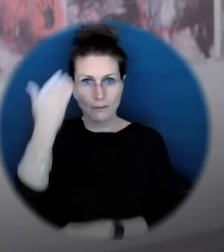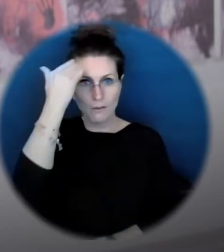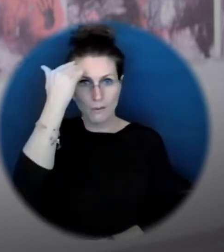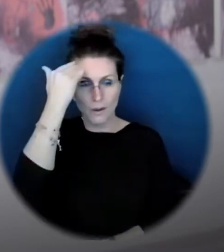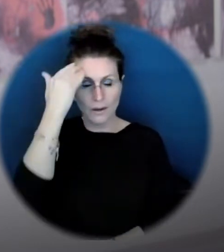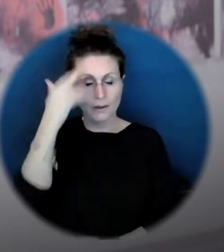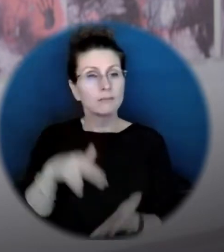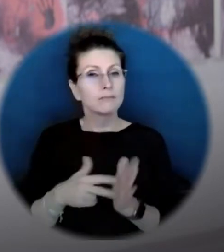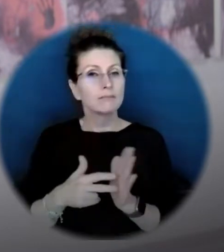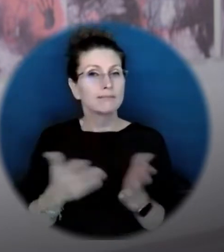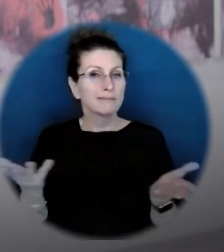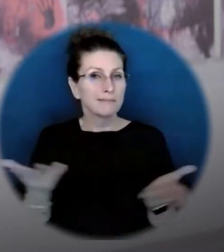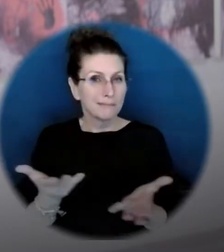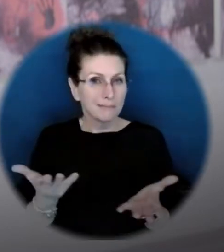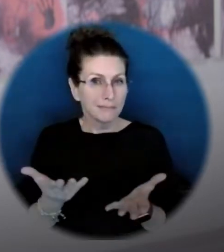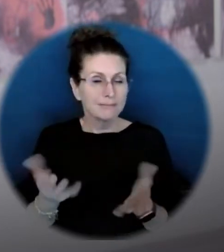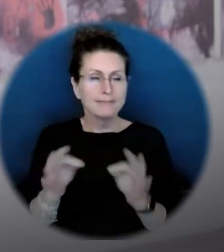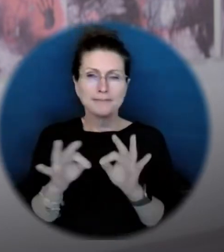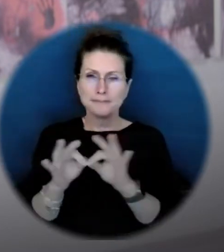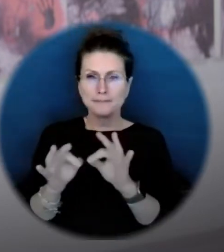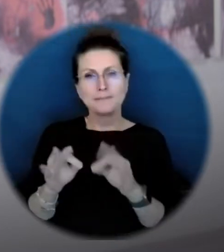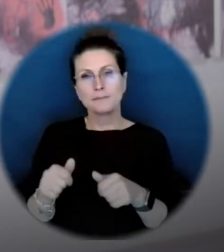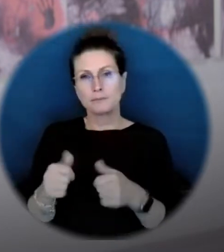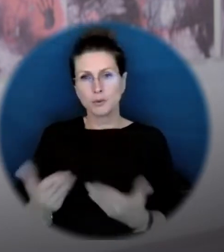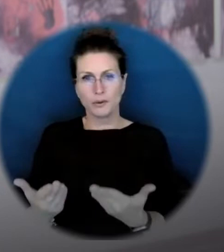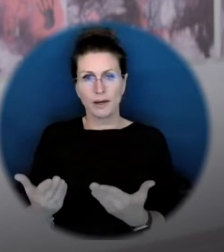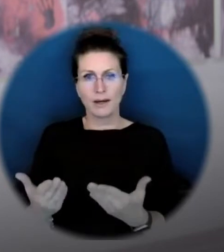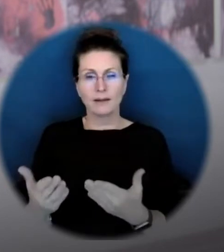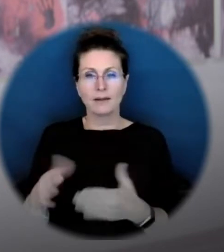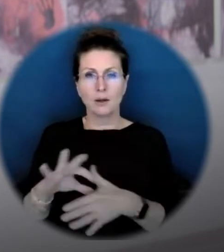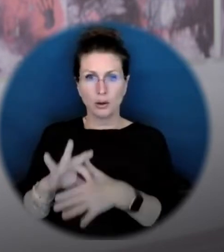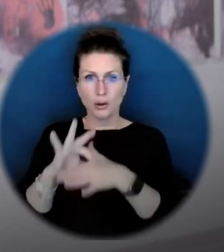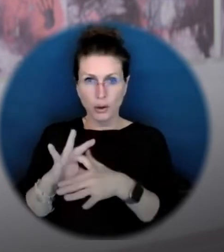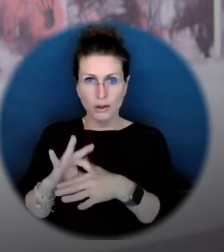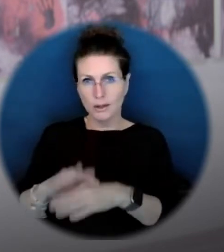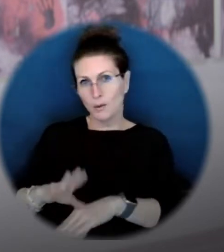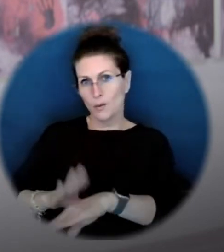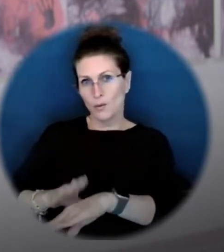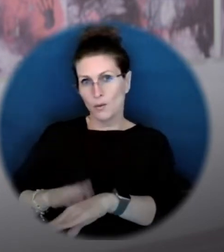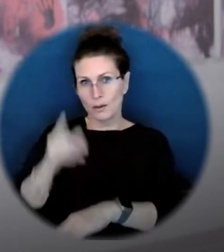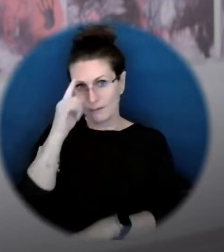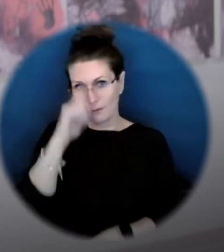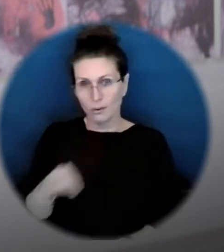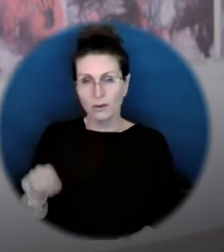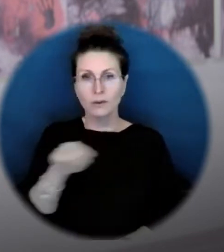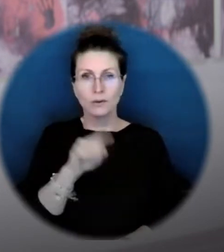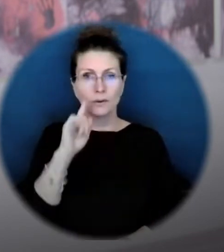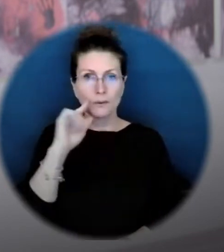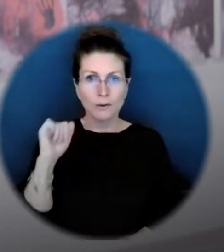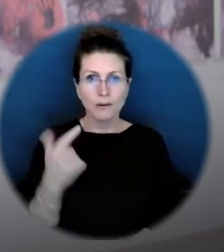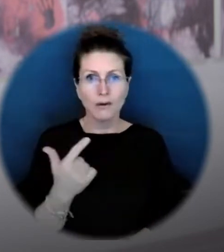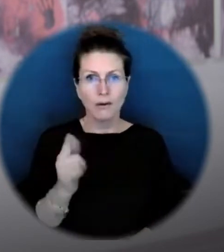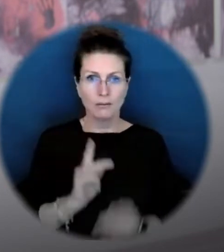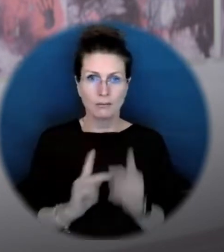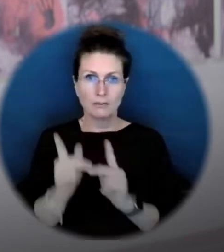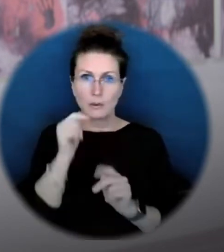Therefore, we want to take a moment to provide a content warning for all participants